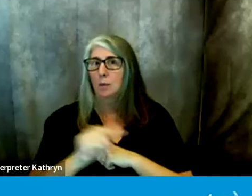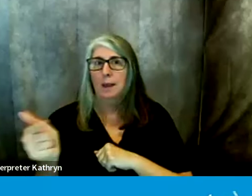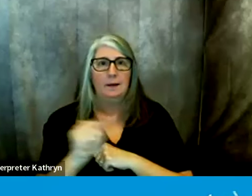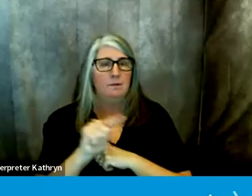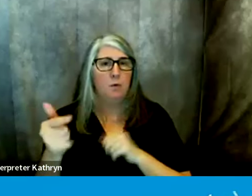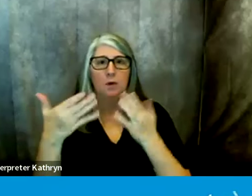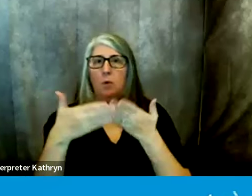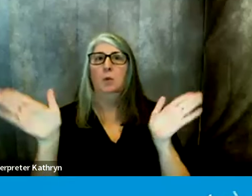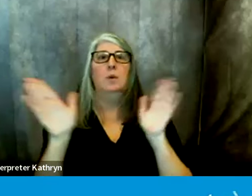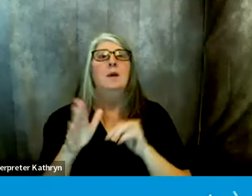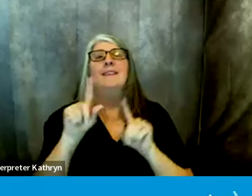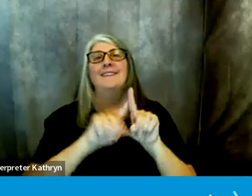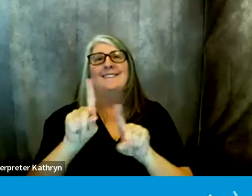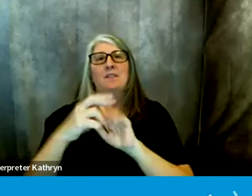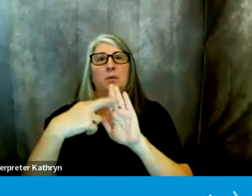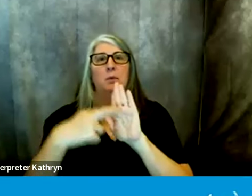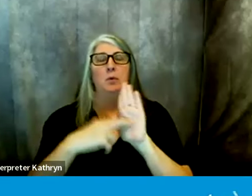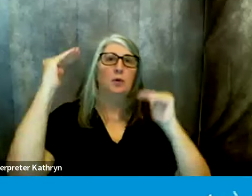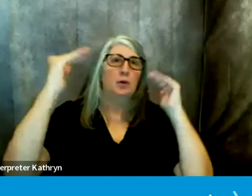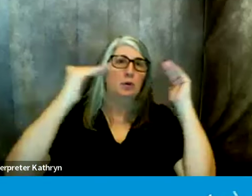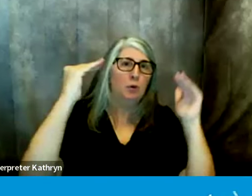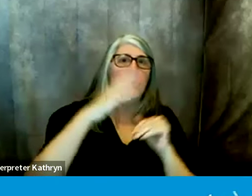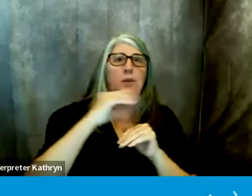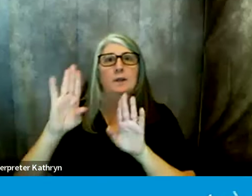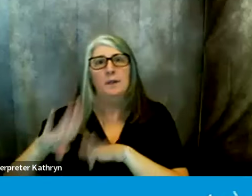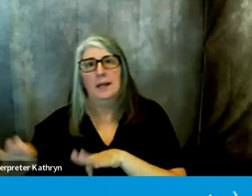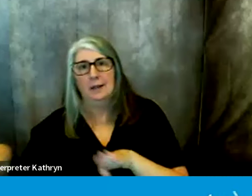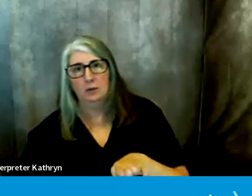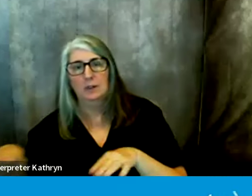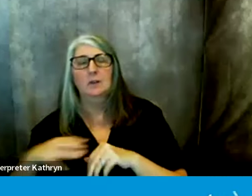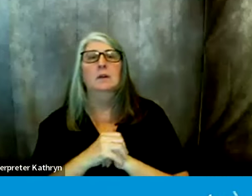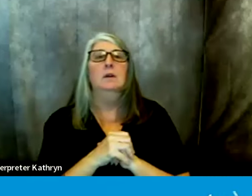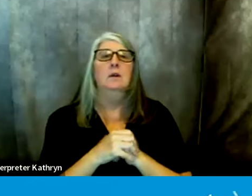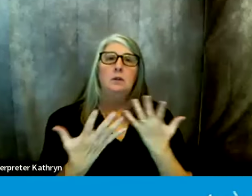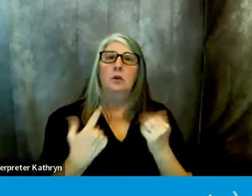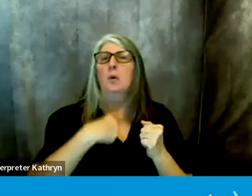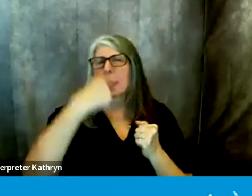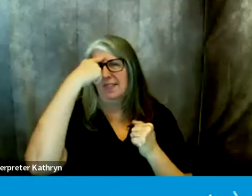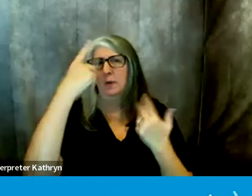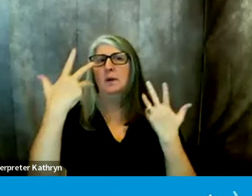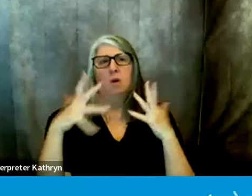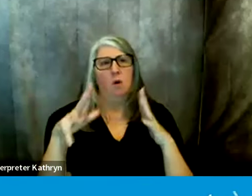There are different rules for adults and pediatrics. I think we've kind of covered that already.